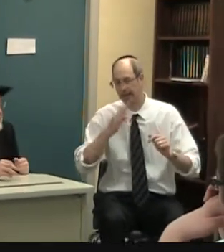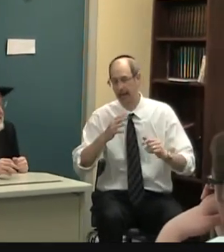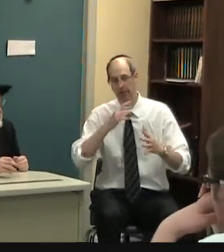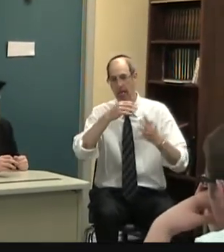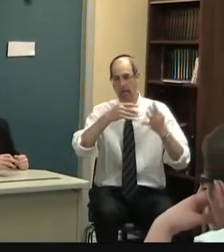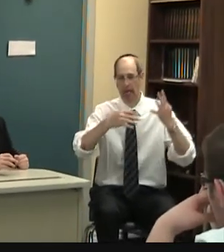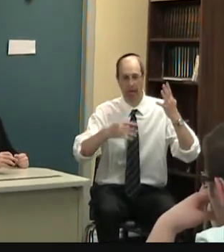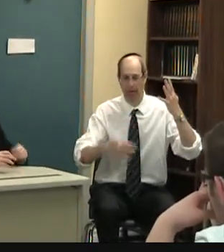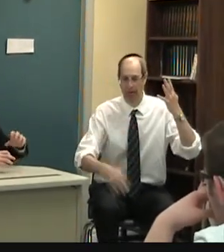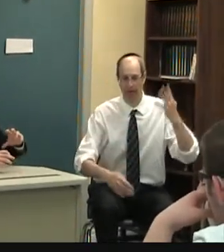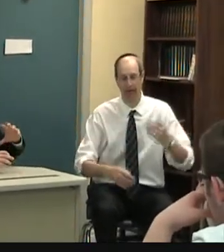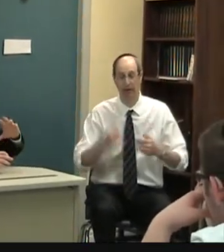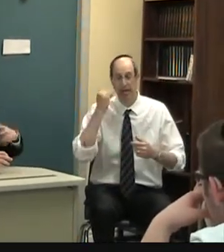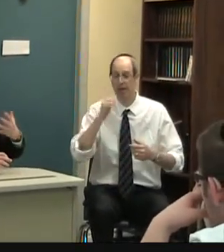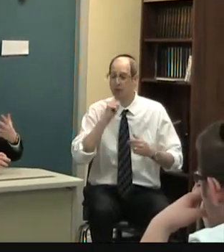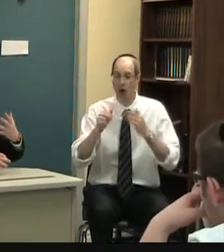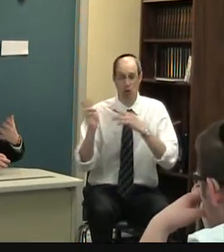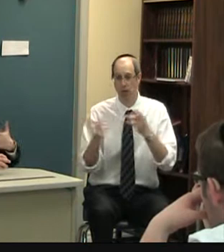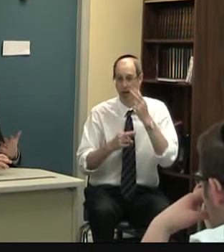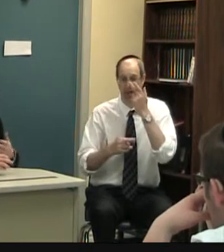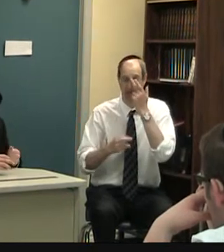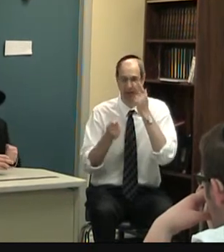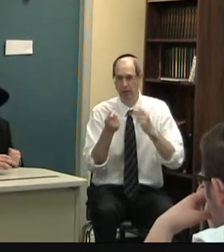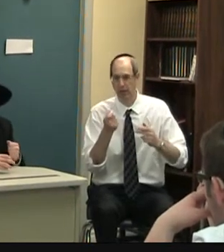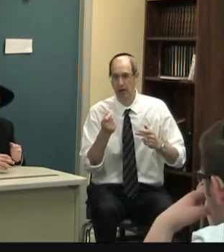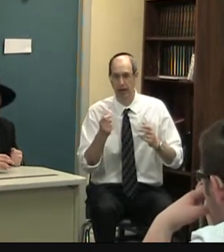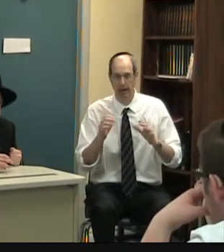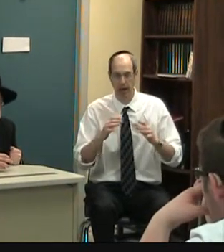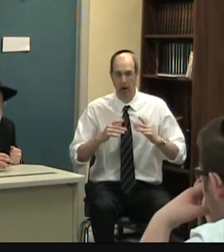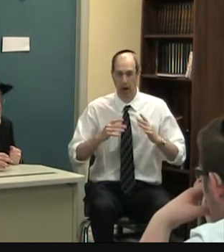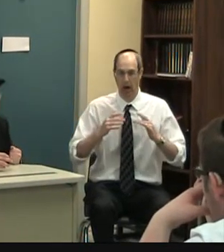Things you know if you're not ready for it it's a little bit of a hard thing to commit yourself to